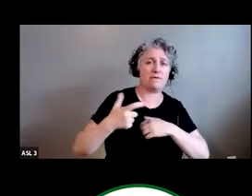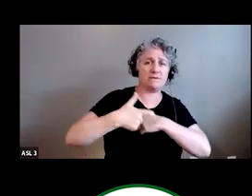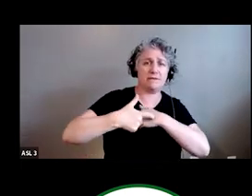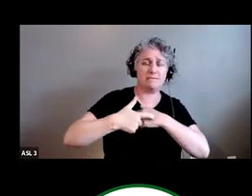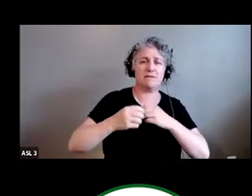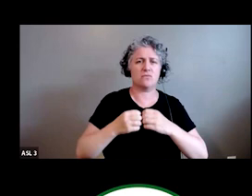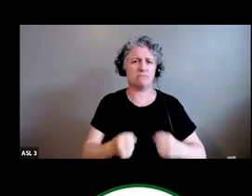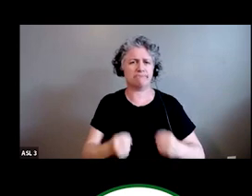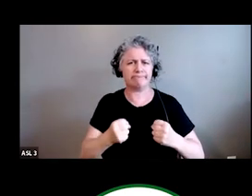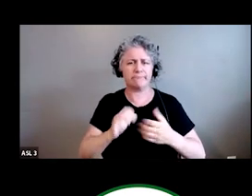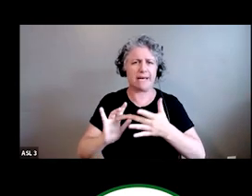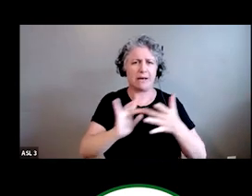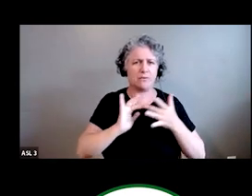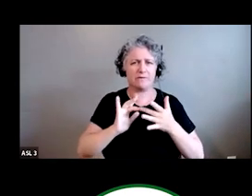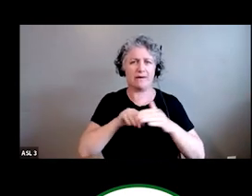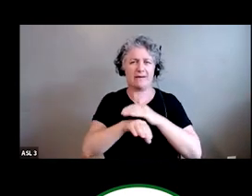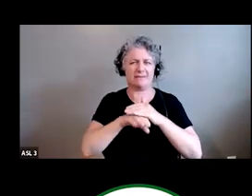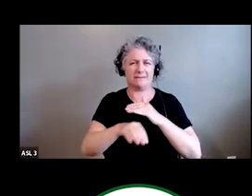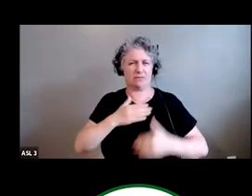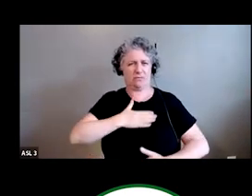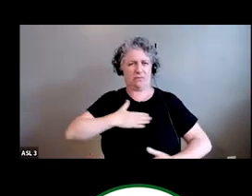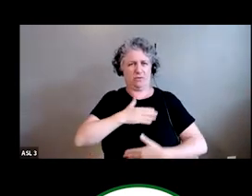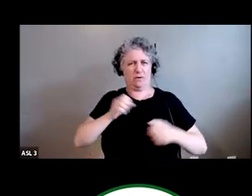Partnerships that we've created is with Dr. Mark Grew at the University of Northern BC.